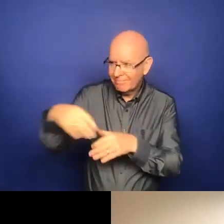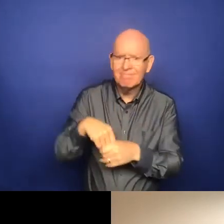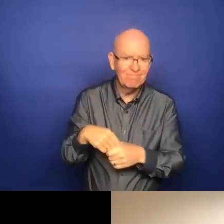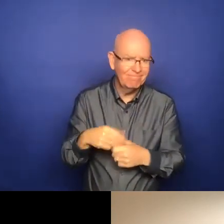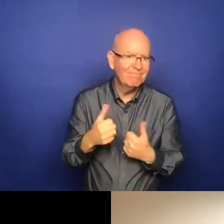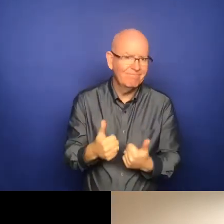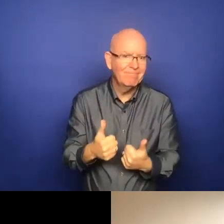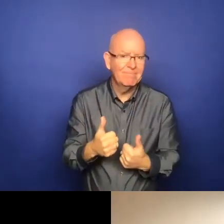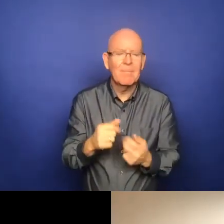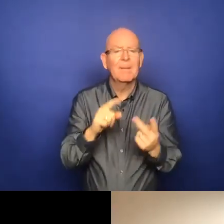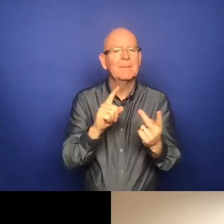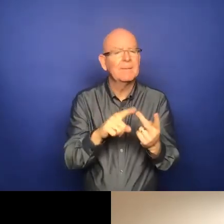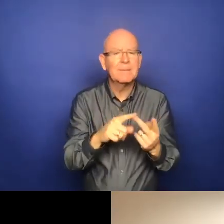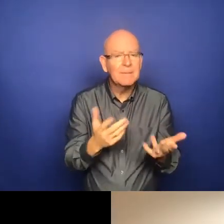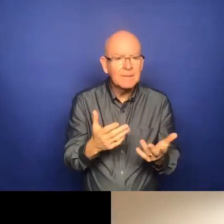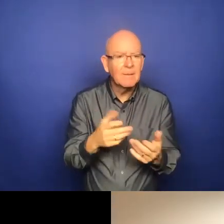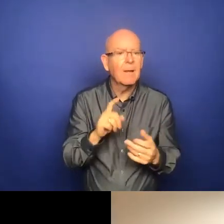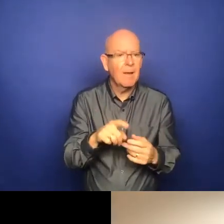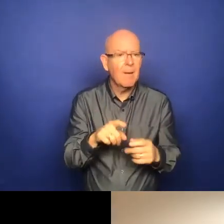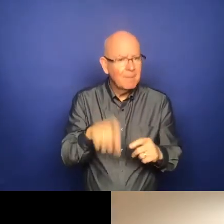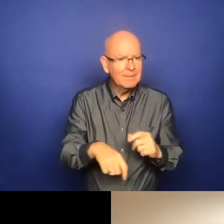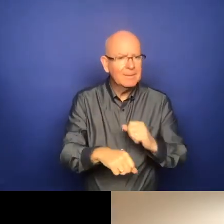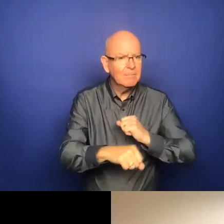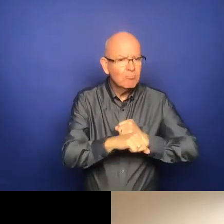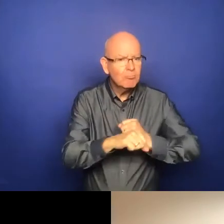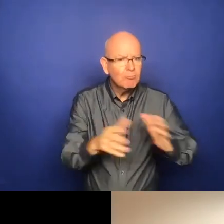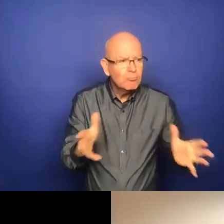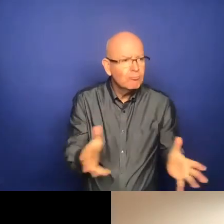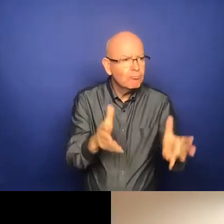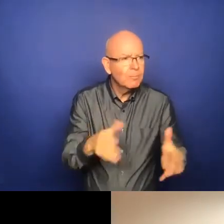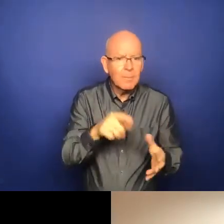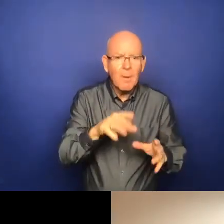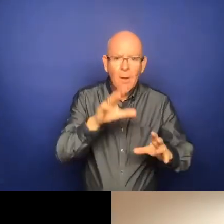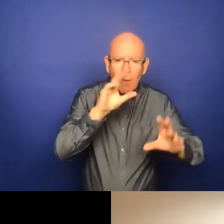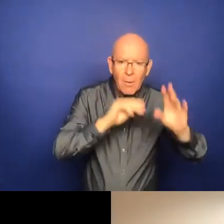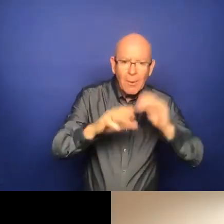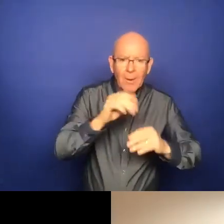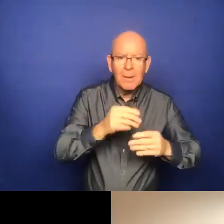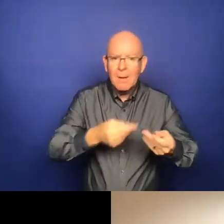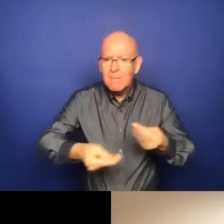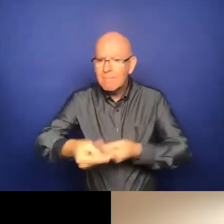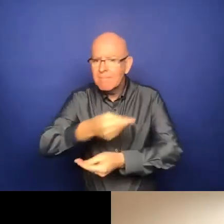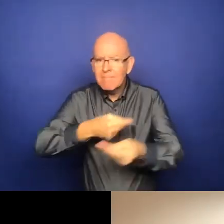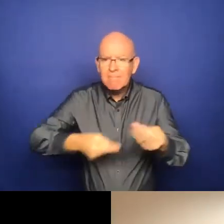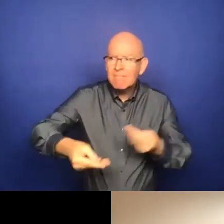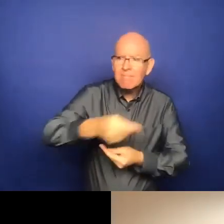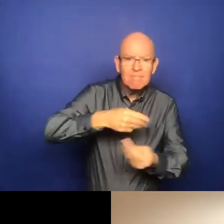exchanging spaces. We need to get more people in the room from disability organisations, from statistician,